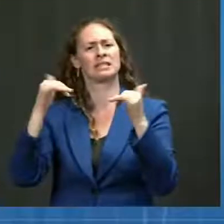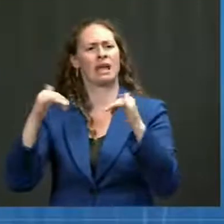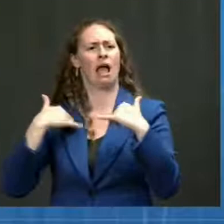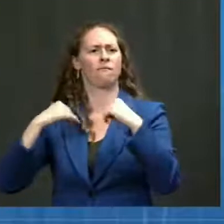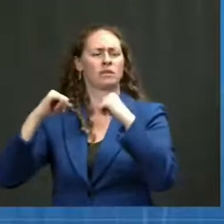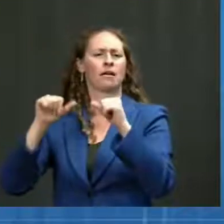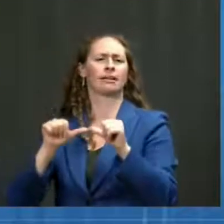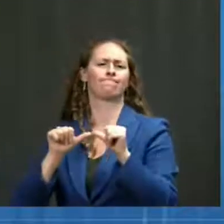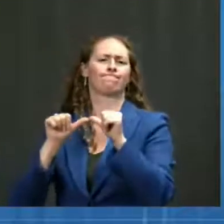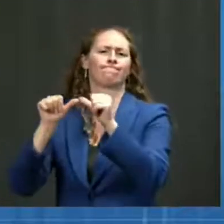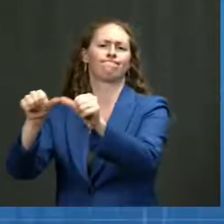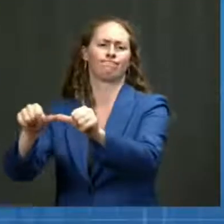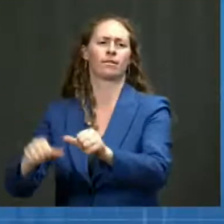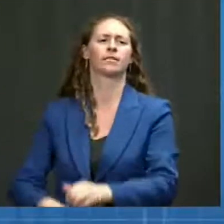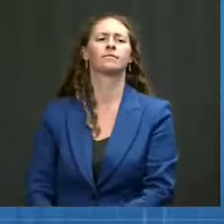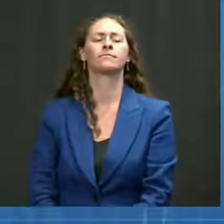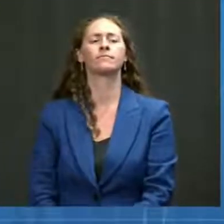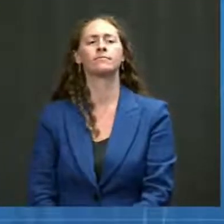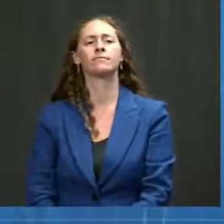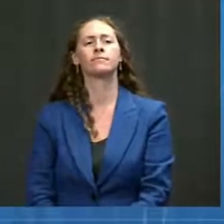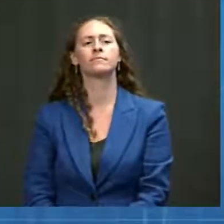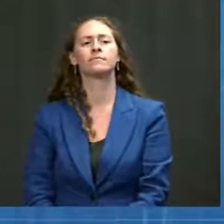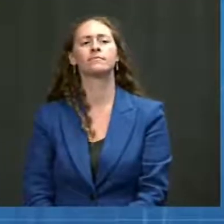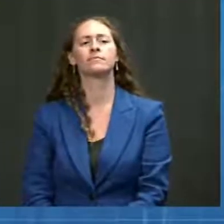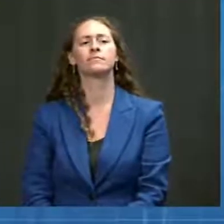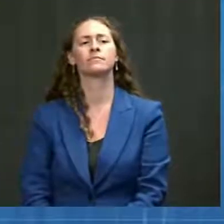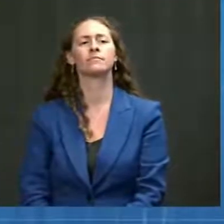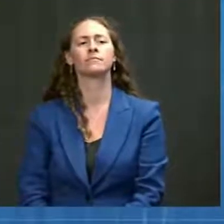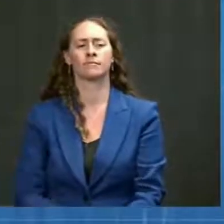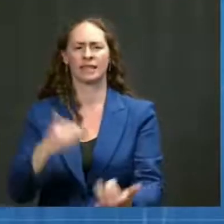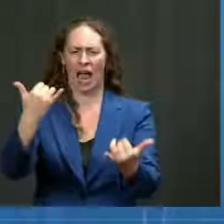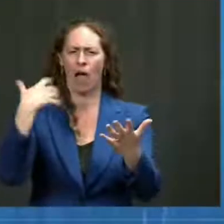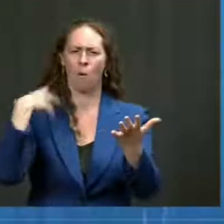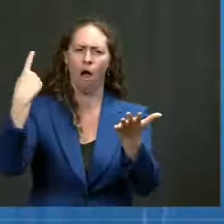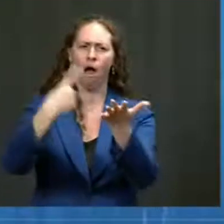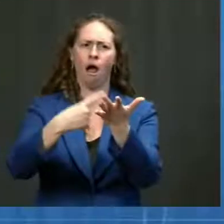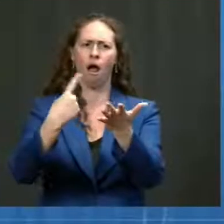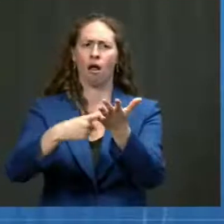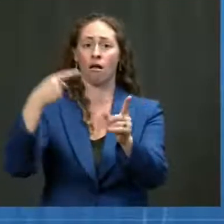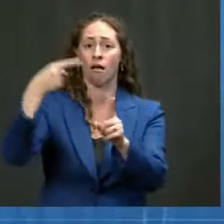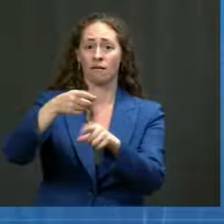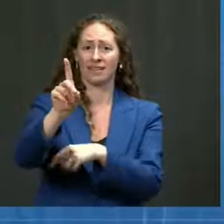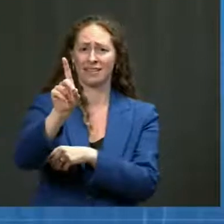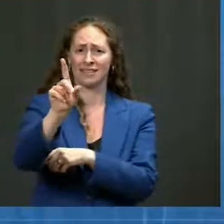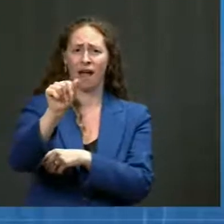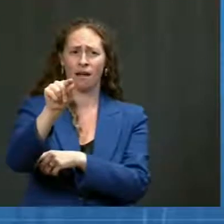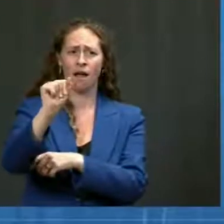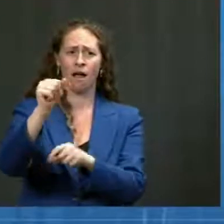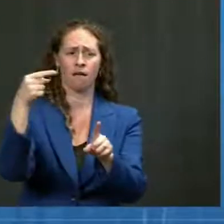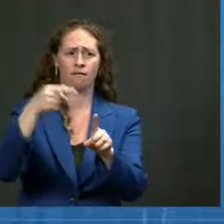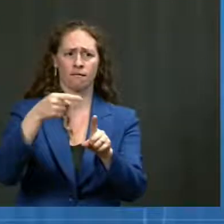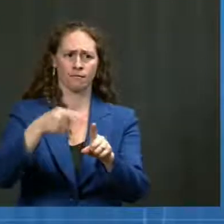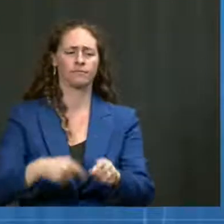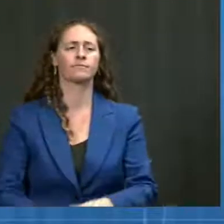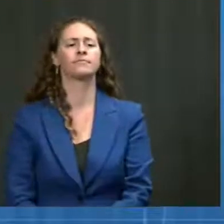THIRD, VACCINE EFFECTIVENESS IS GENERALLY DECREASED AGAINST THE DELTA VARIANT.